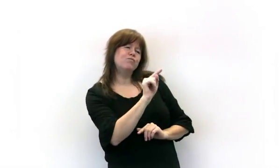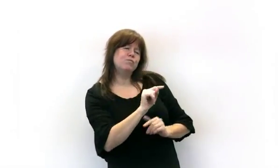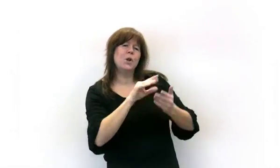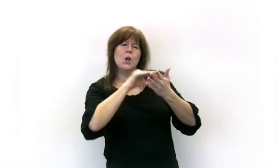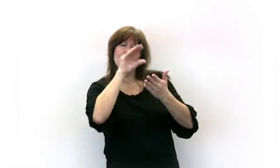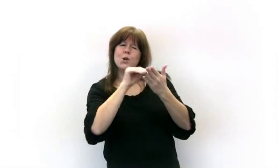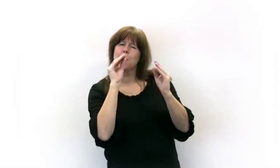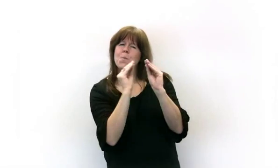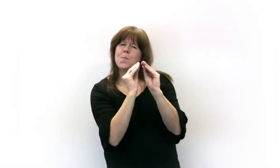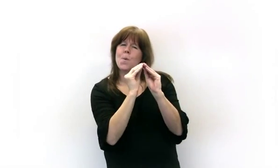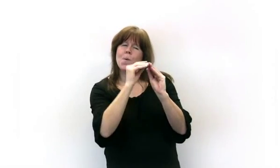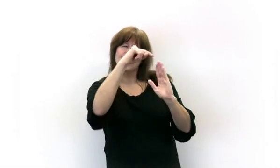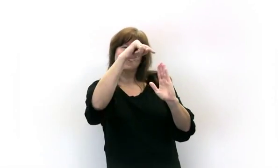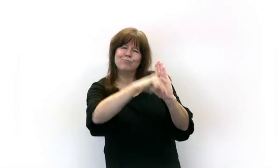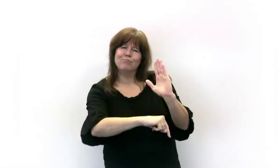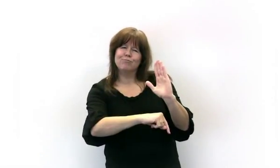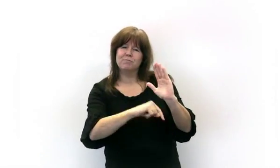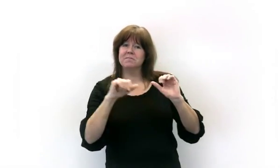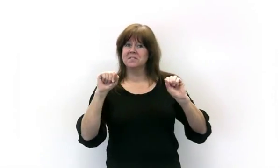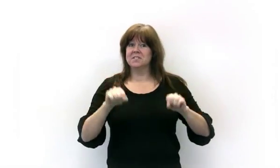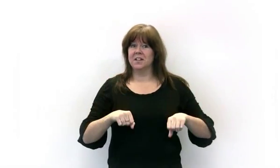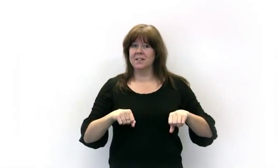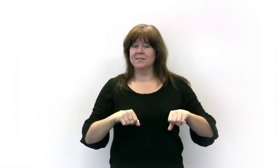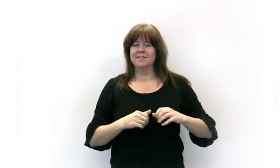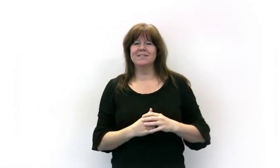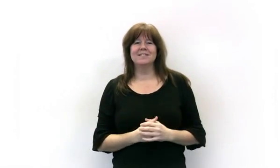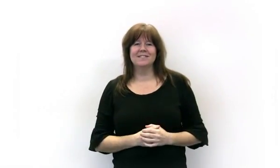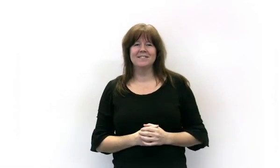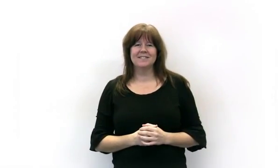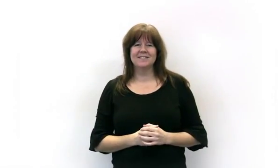more about the library in more depth.